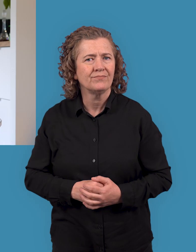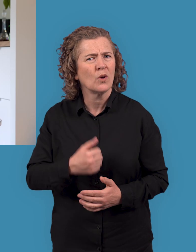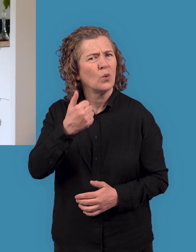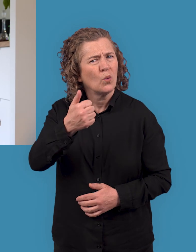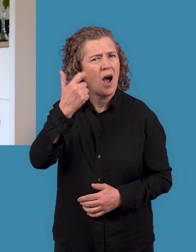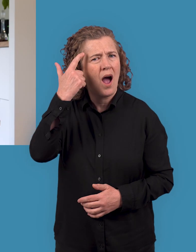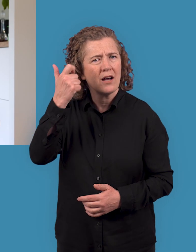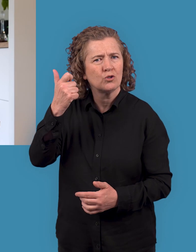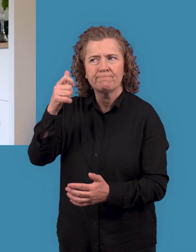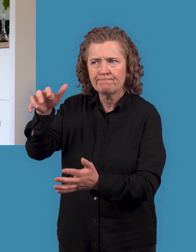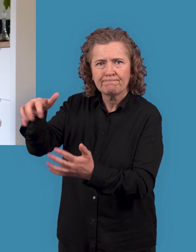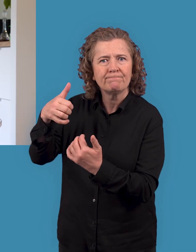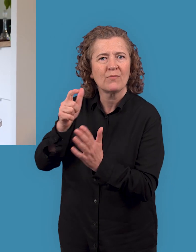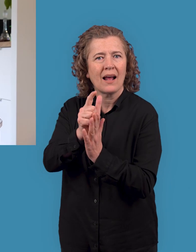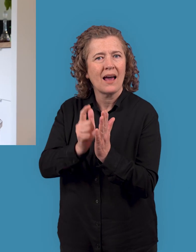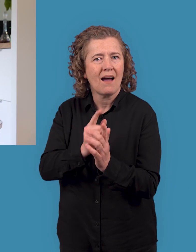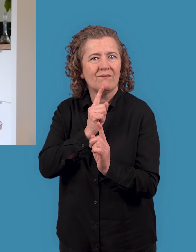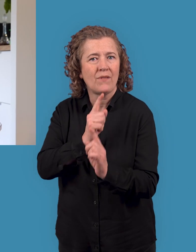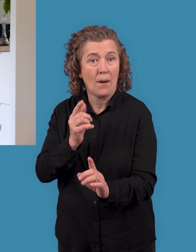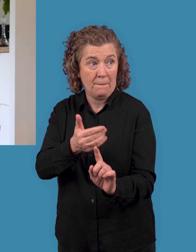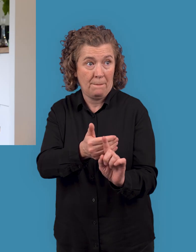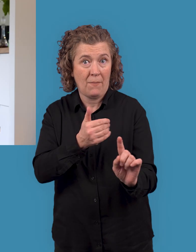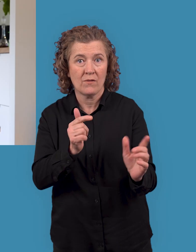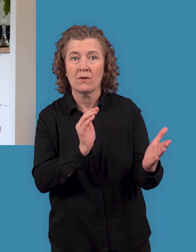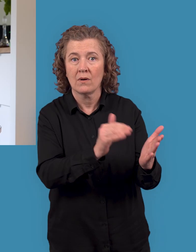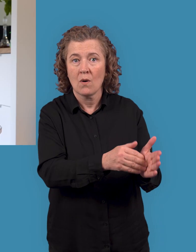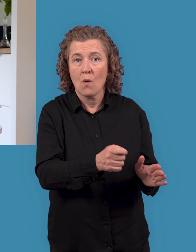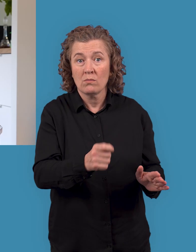It's a good idea to get legal advice before your court date.